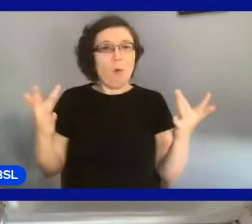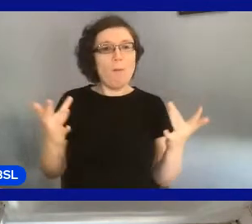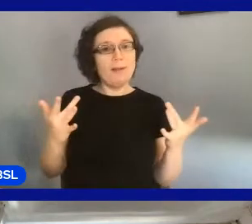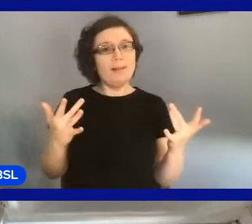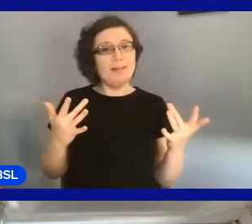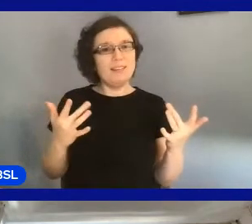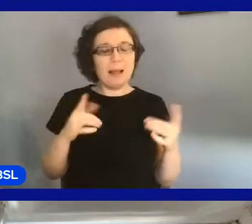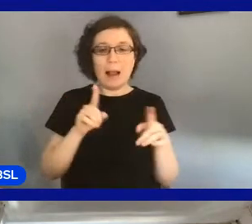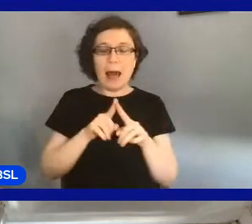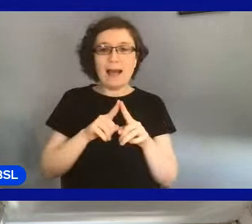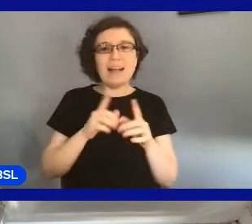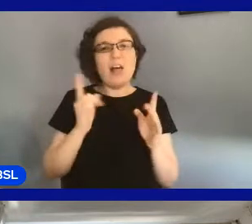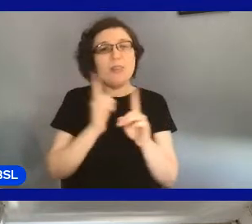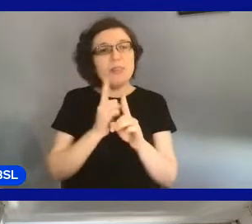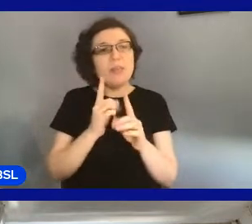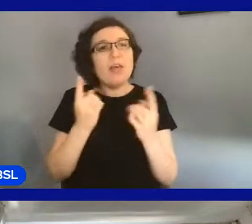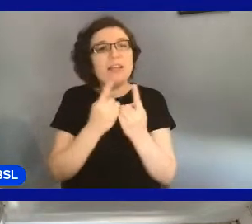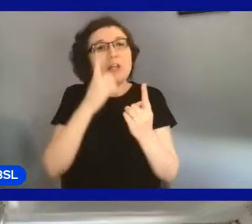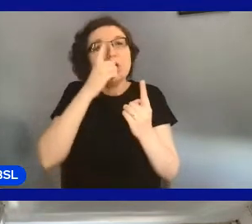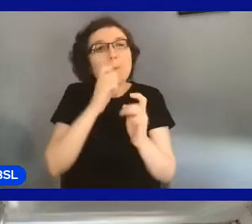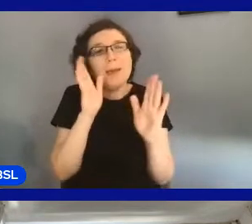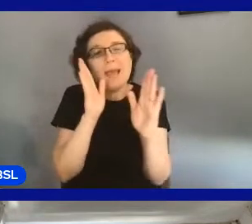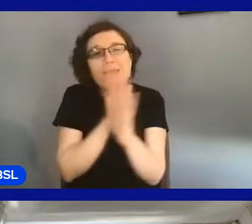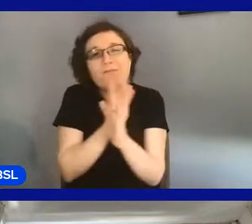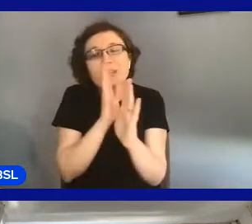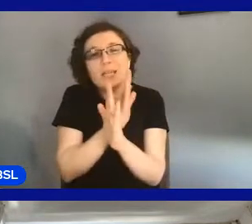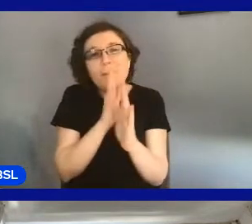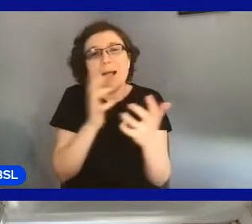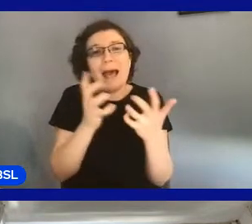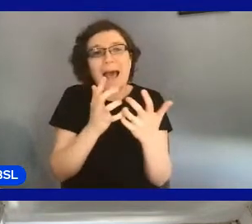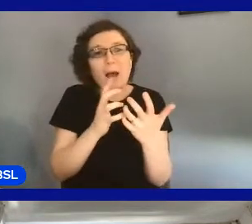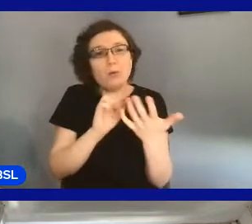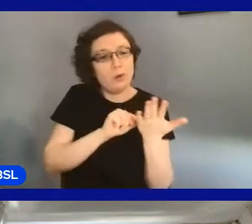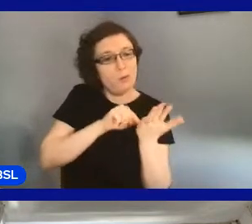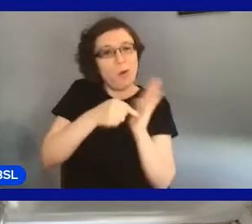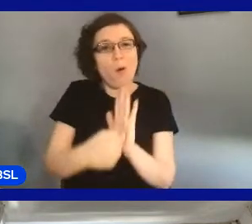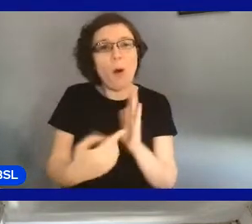that is going on. Trying to make the invisible events around us more visible.